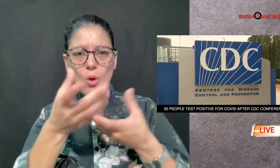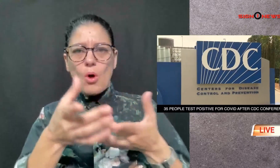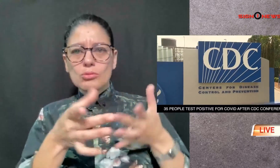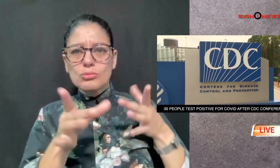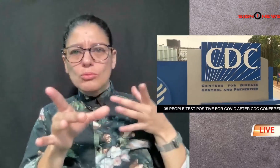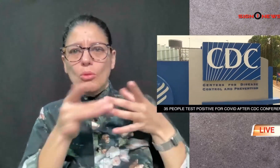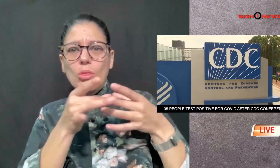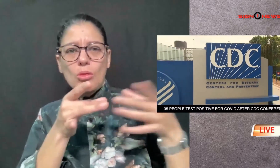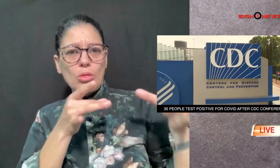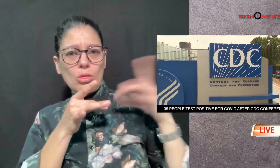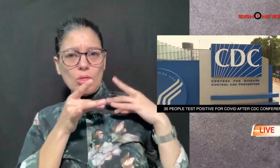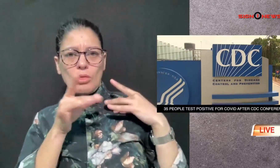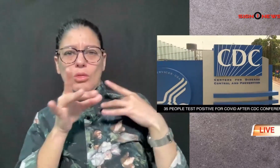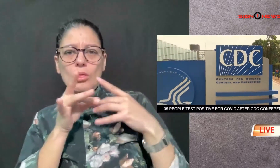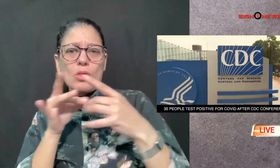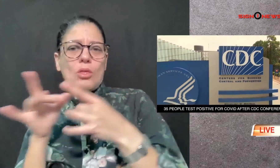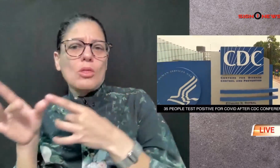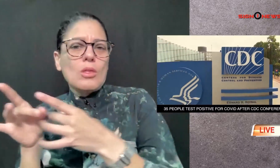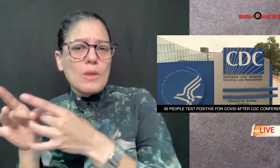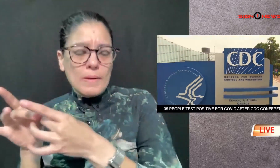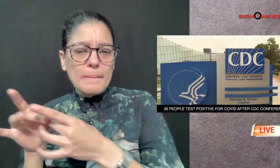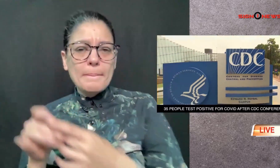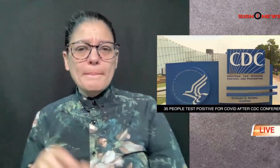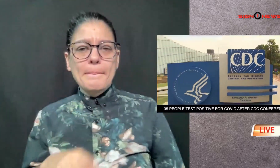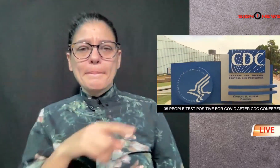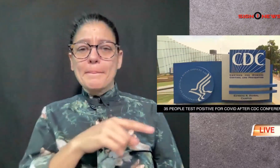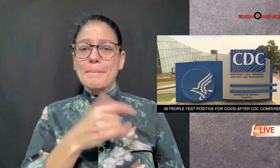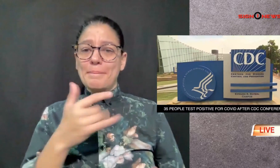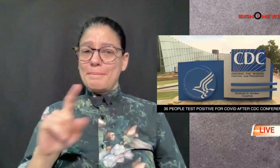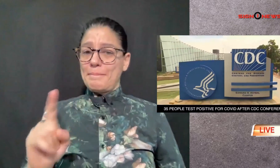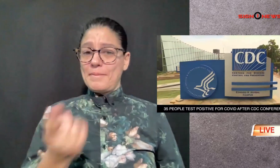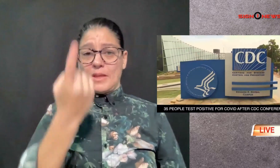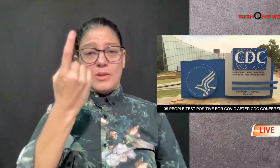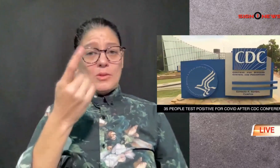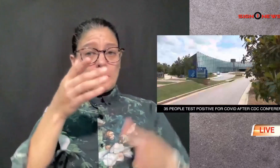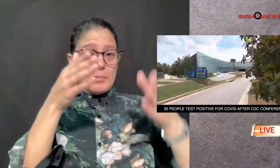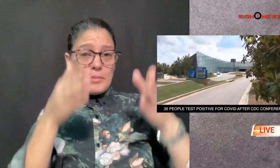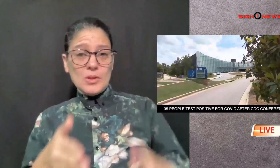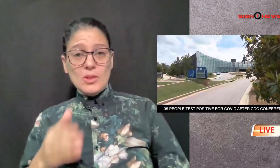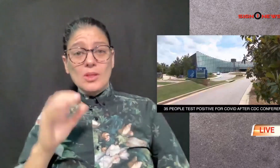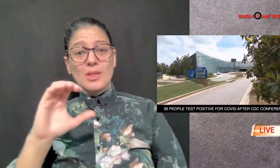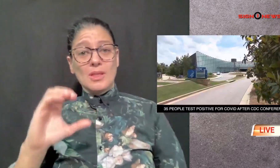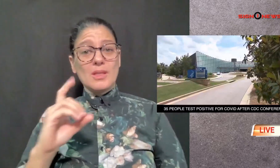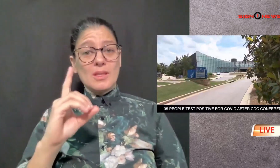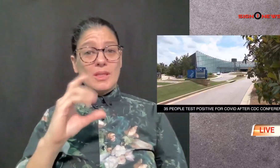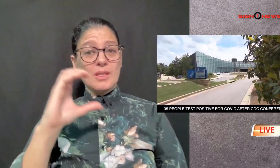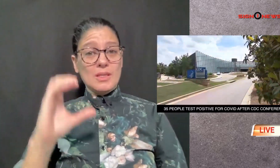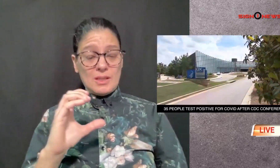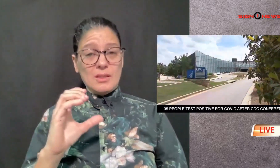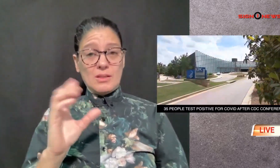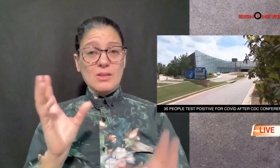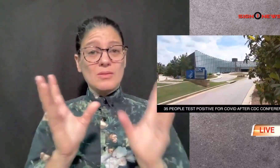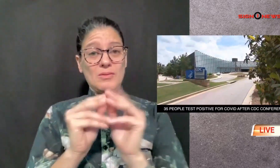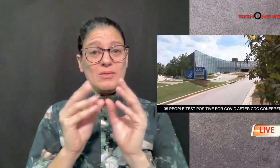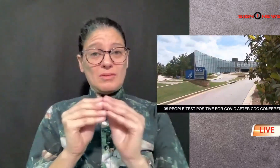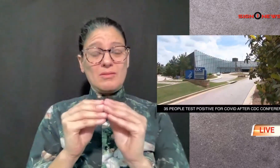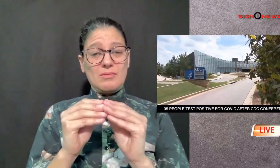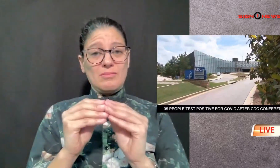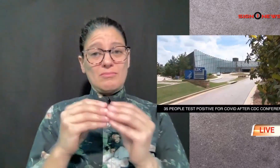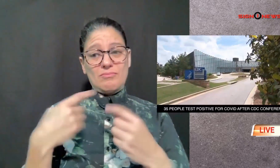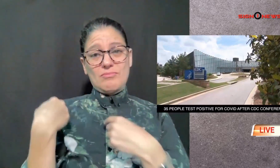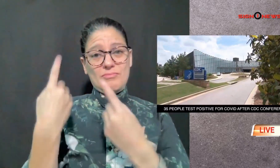patterns this was a first in person CDC conference